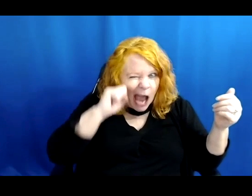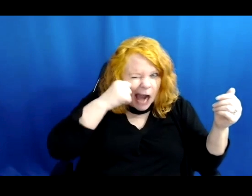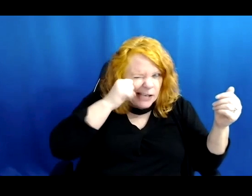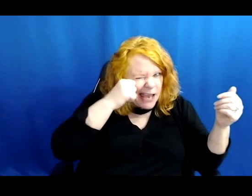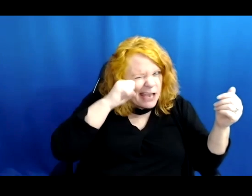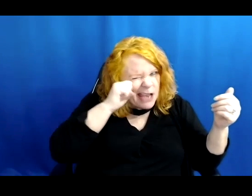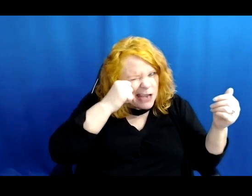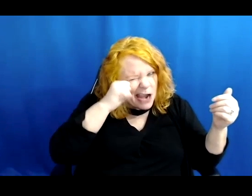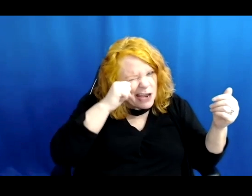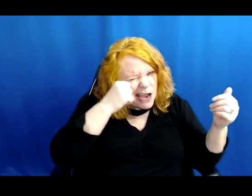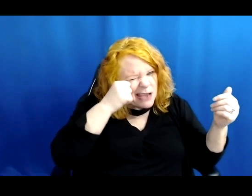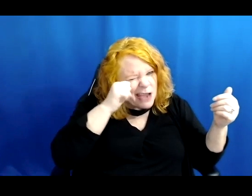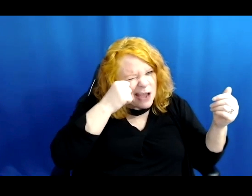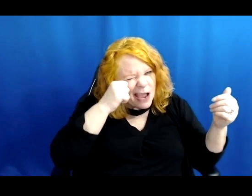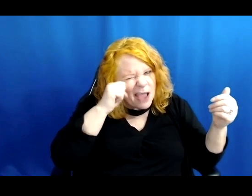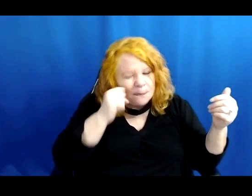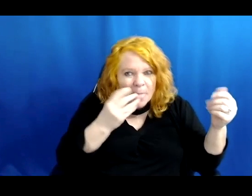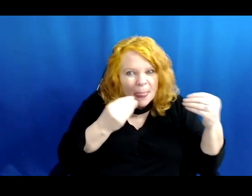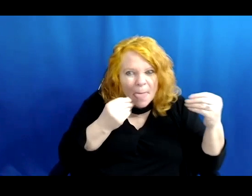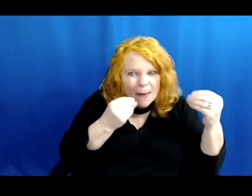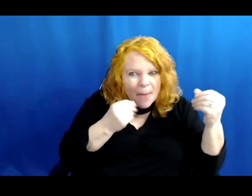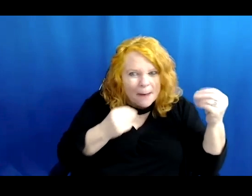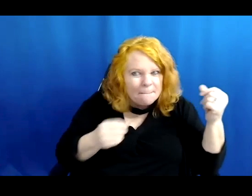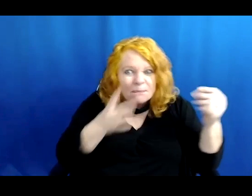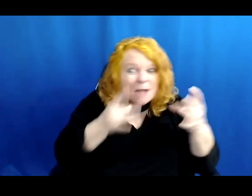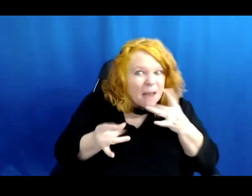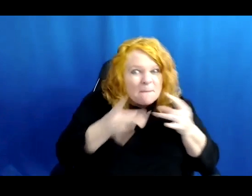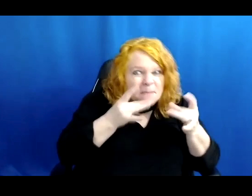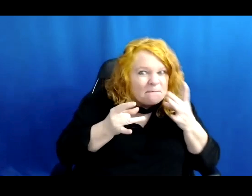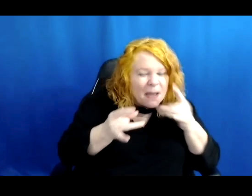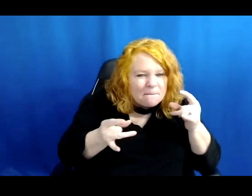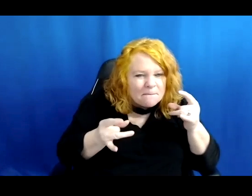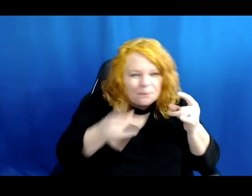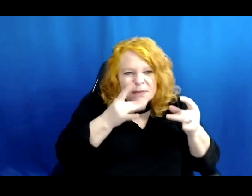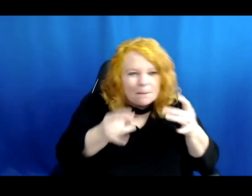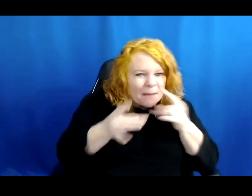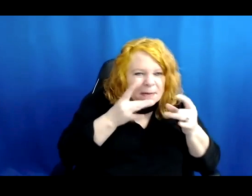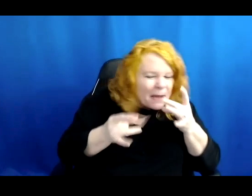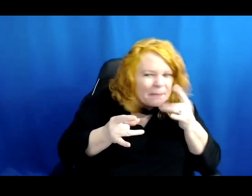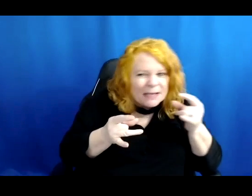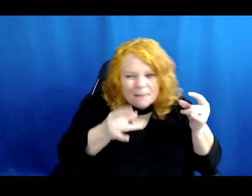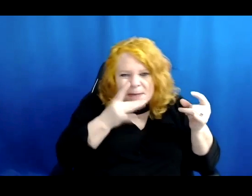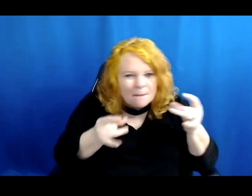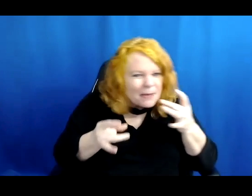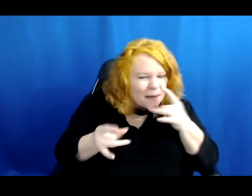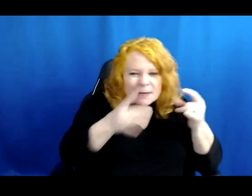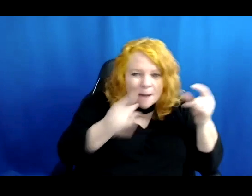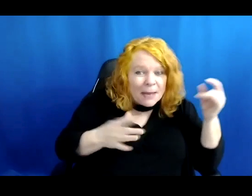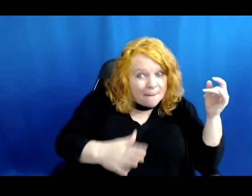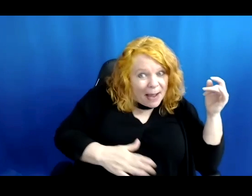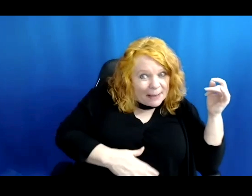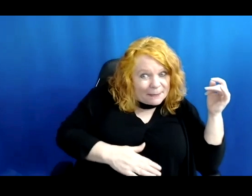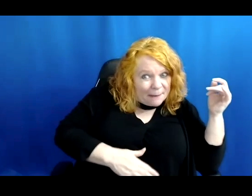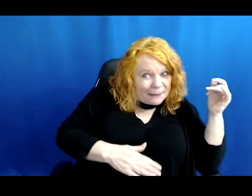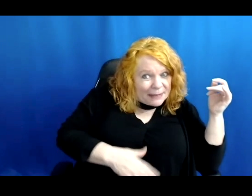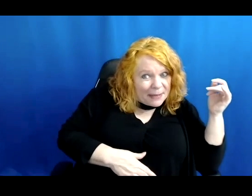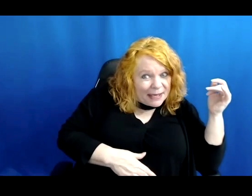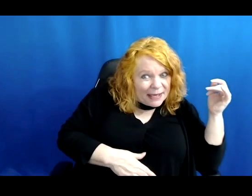Yum, yum, yum, yum yum yum yum. Yummy, yummy, yummy in my tum, tum, tummy.